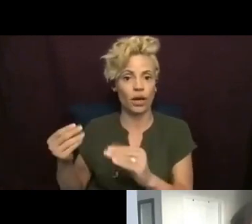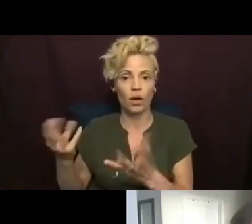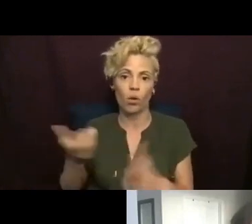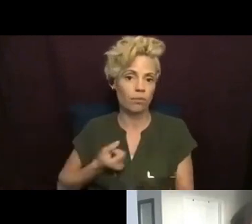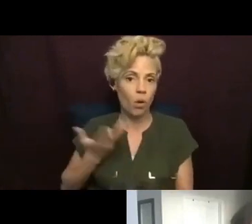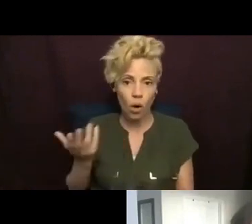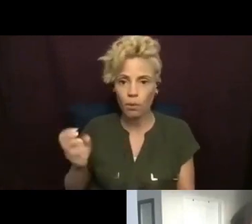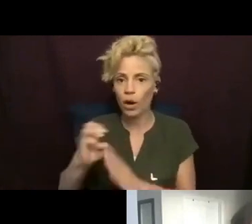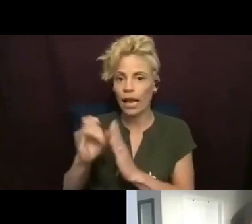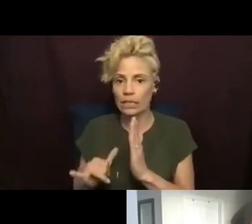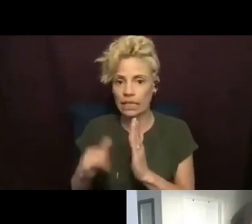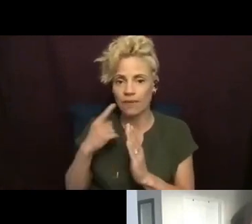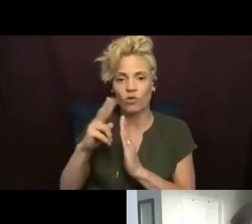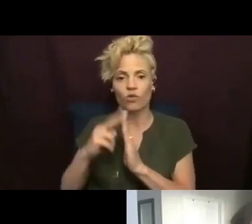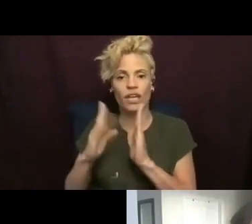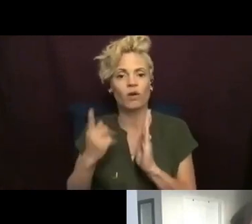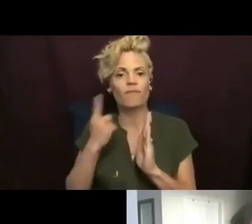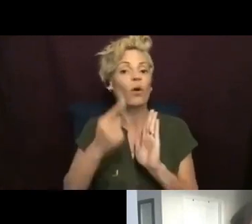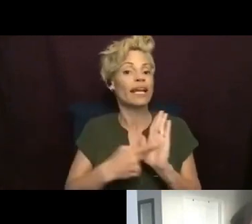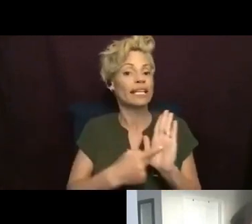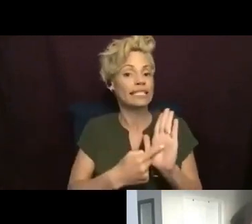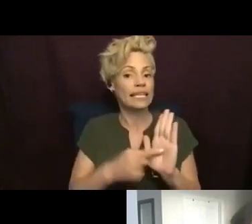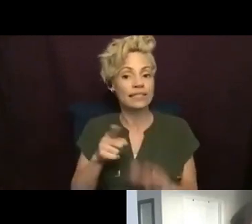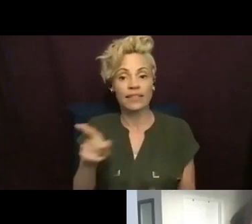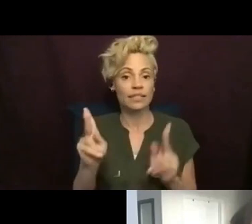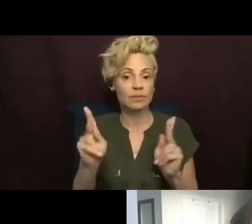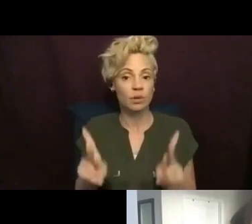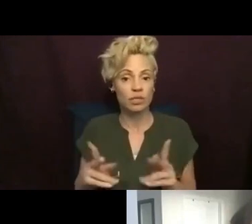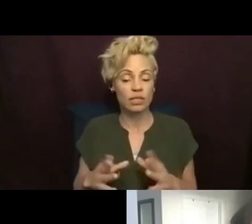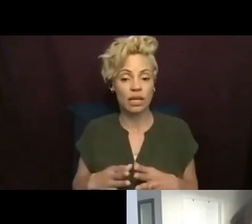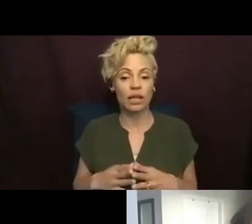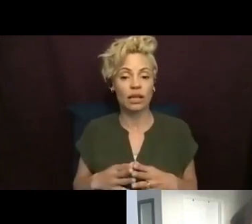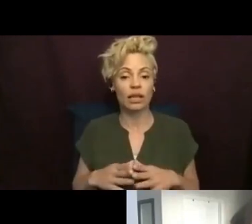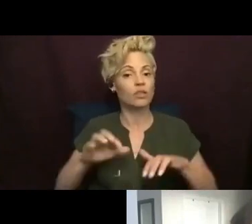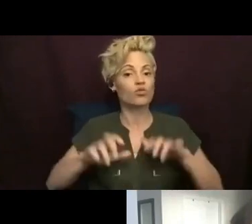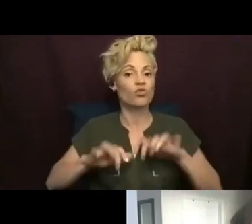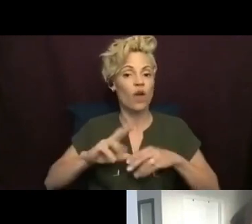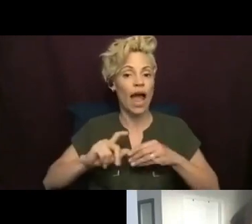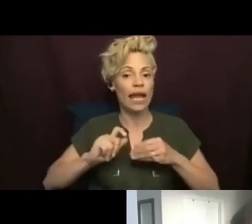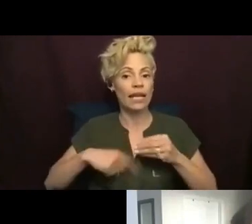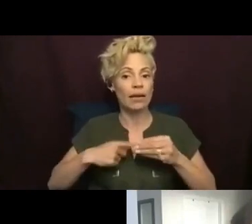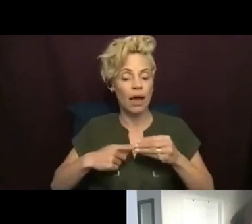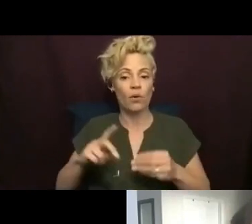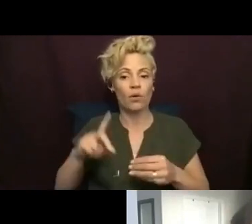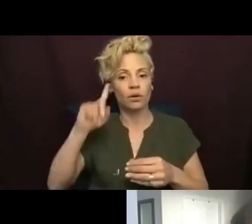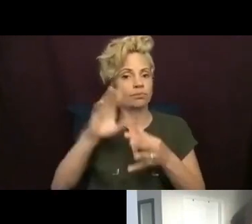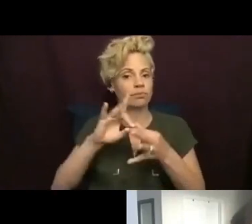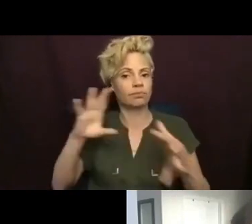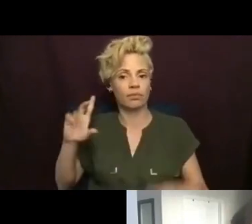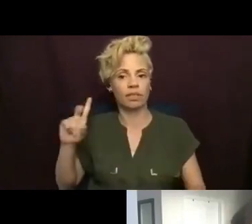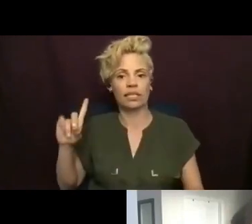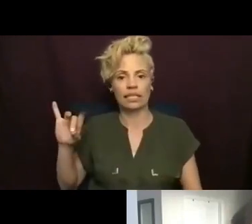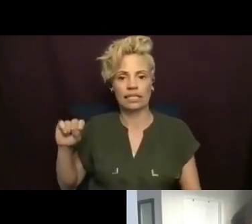So, for instance, this person is writing about dissociating and some editors and agents have told them